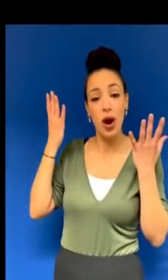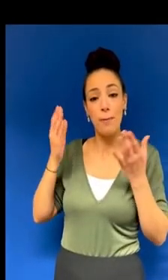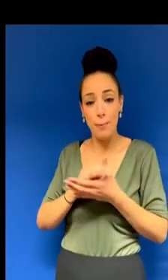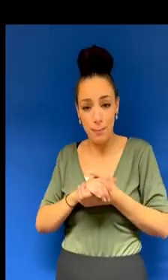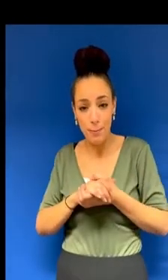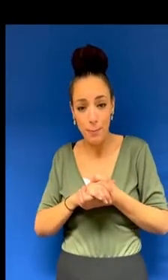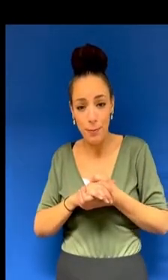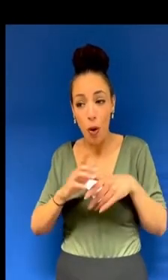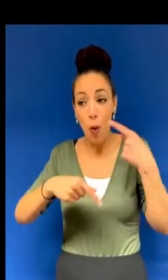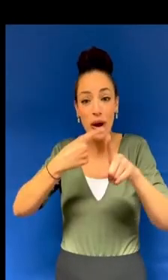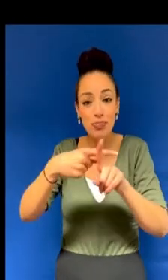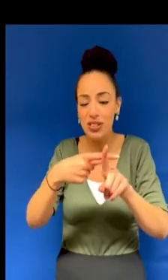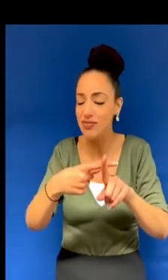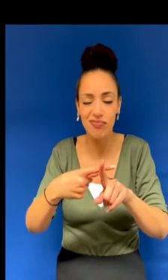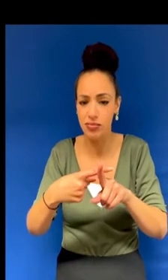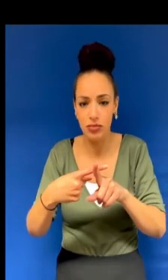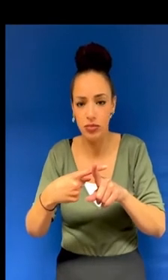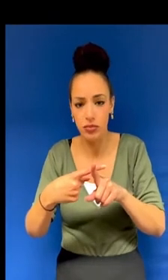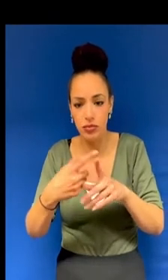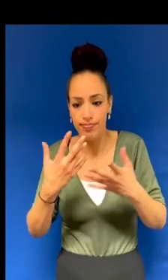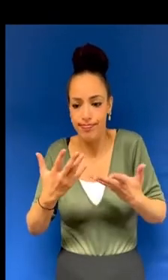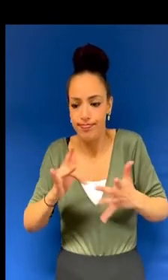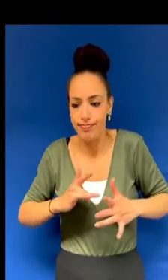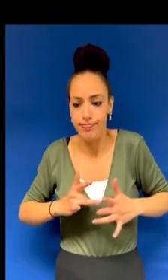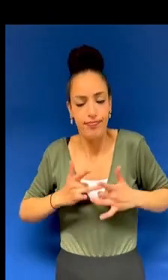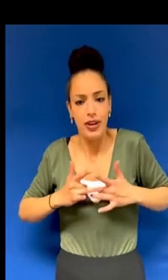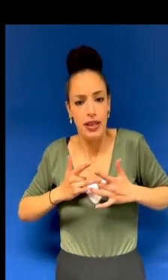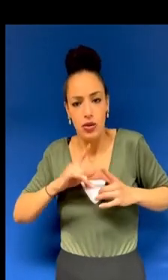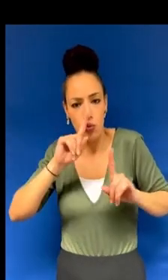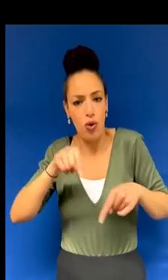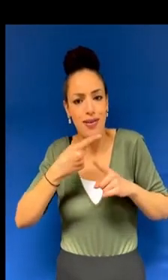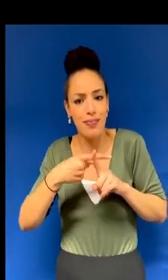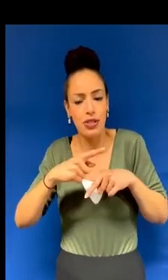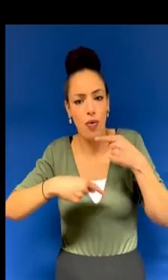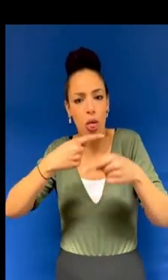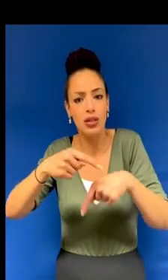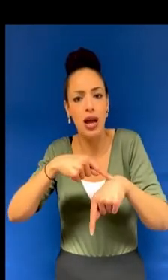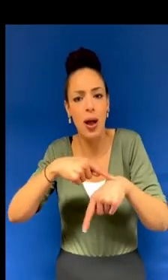quite often more powerful than us, we're still here it's like a big thing. I'm just refusing